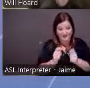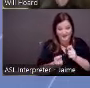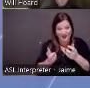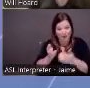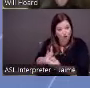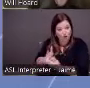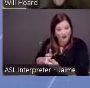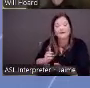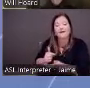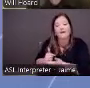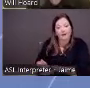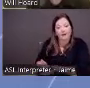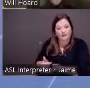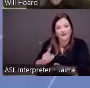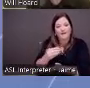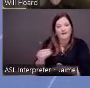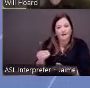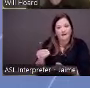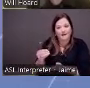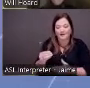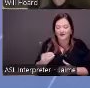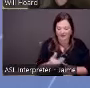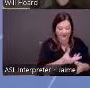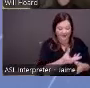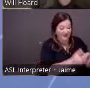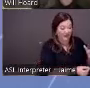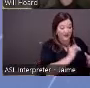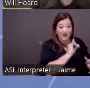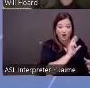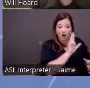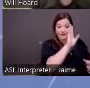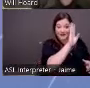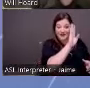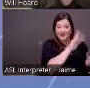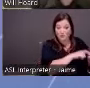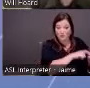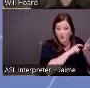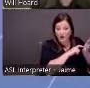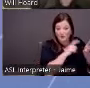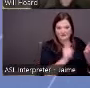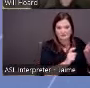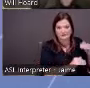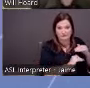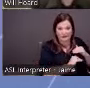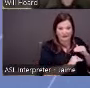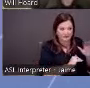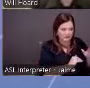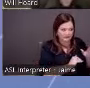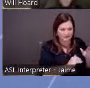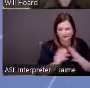and it also bridged the gap between the IRB requirements that we had to meet and the community needs.